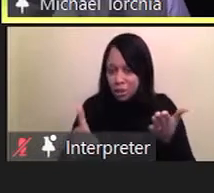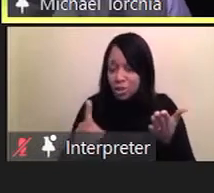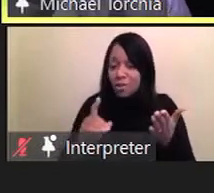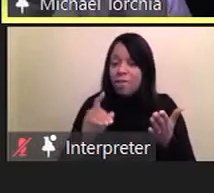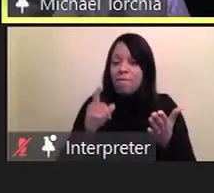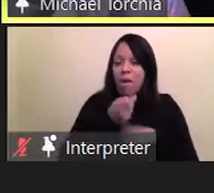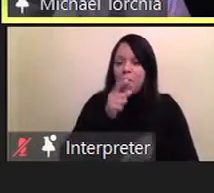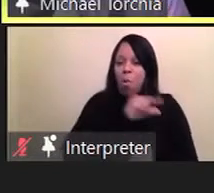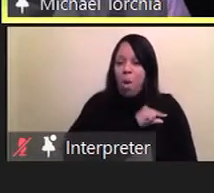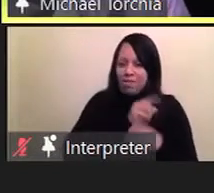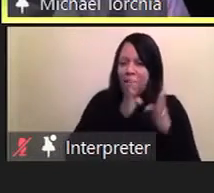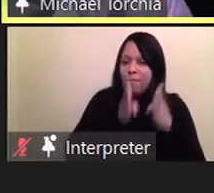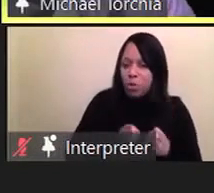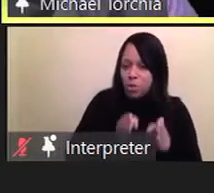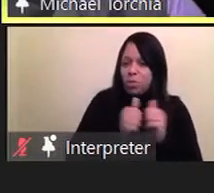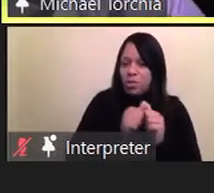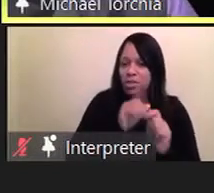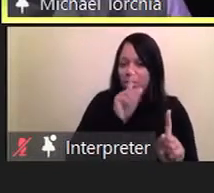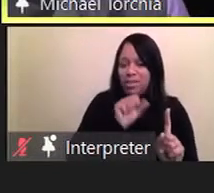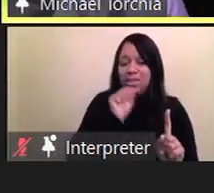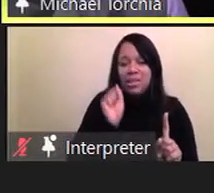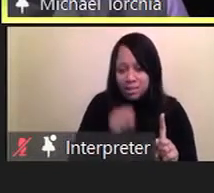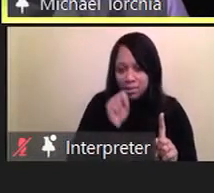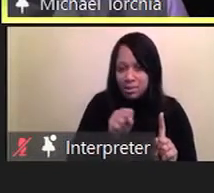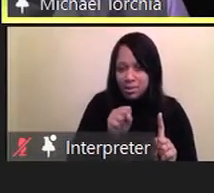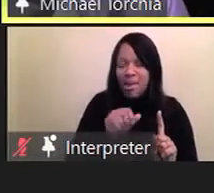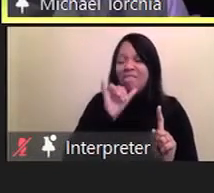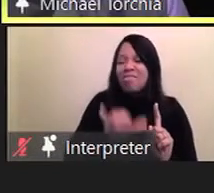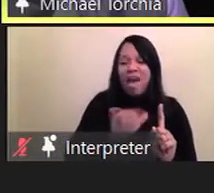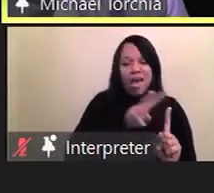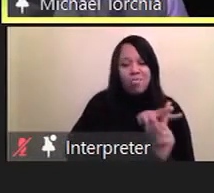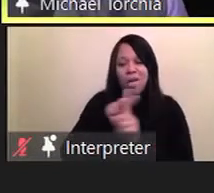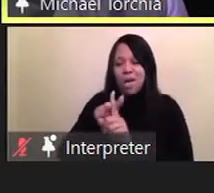And this goes towards all employment decisions-- hiring,